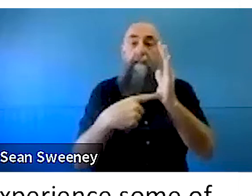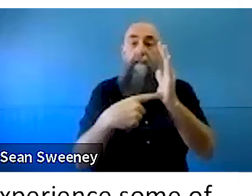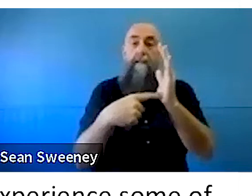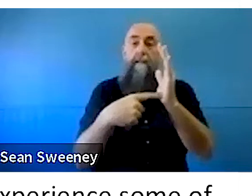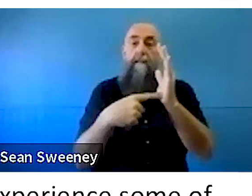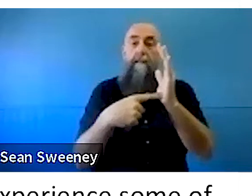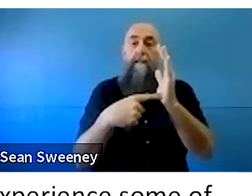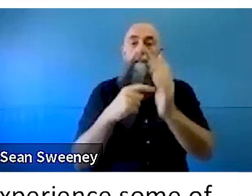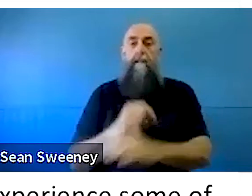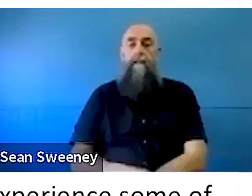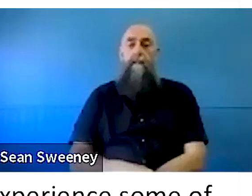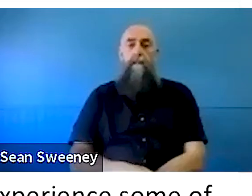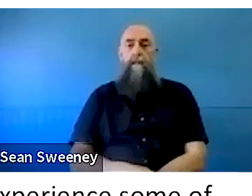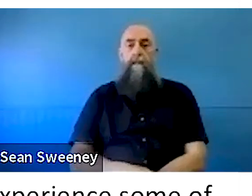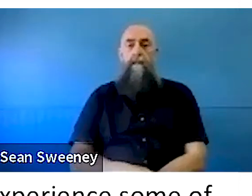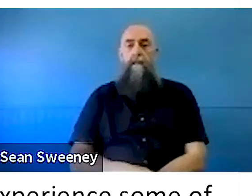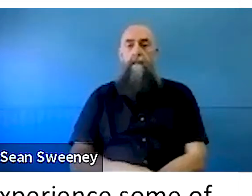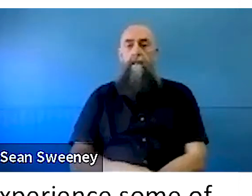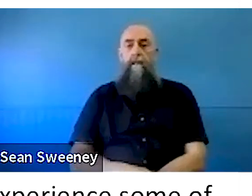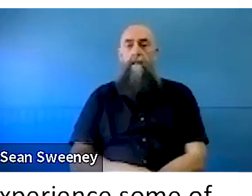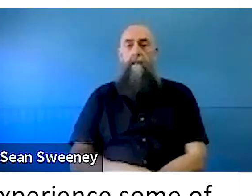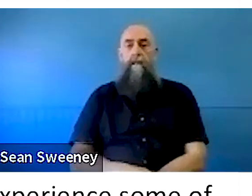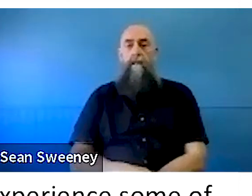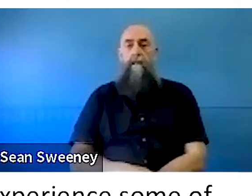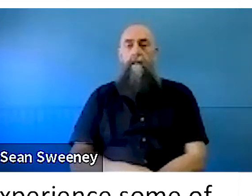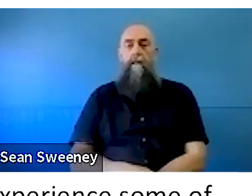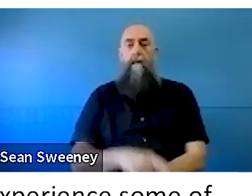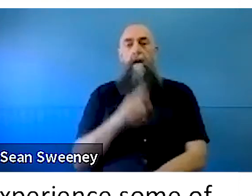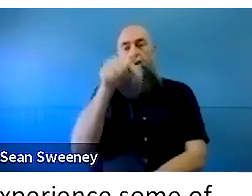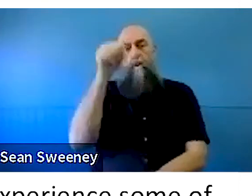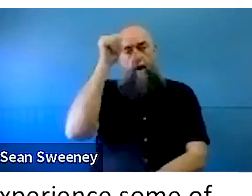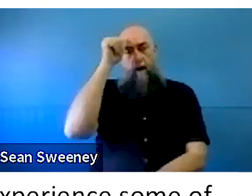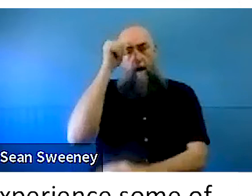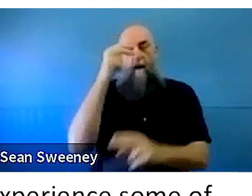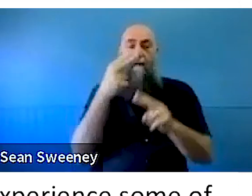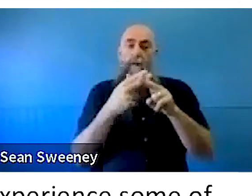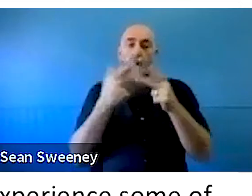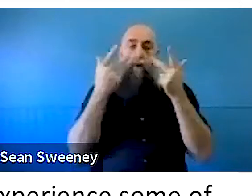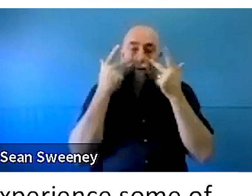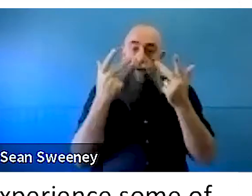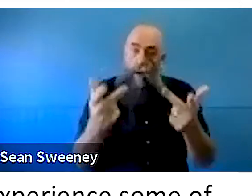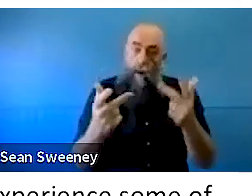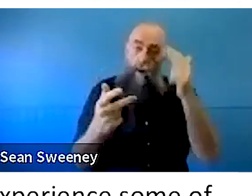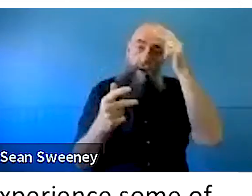This is the case for a lot of people with a lot of different